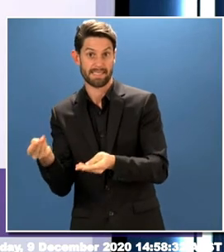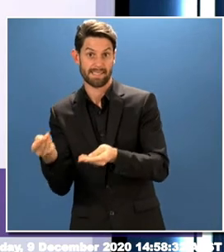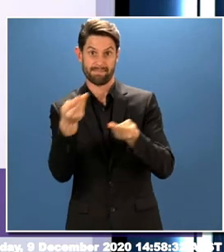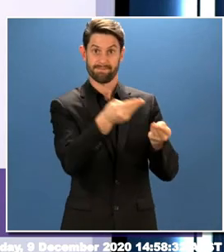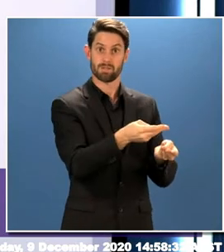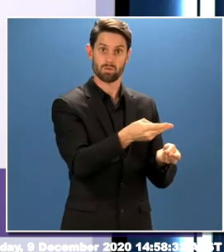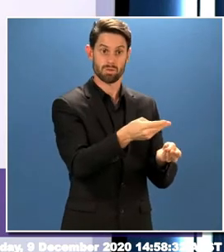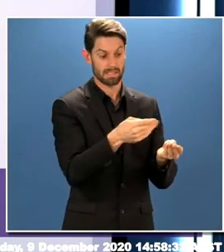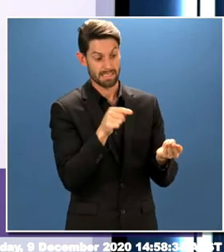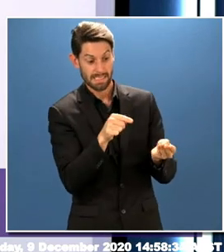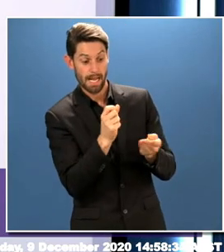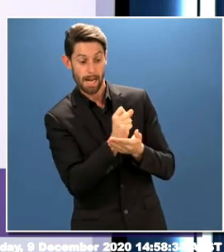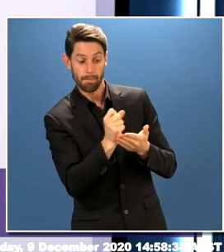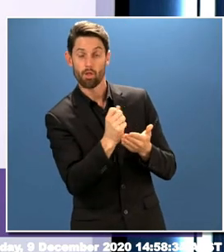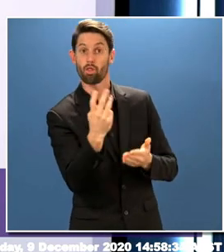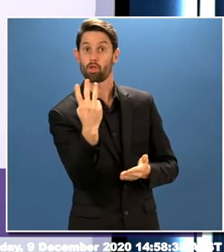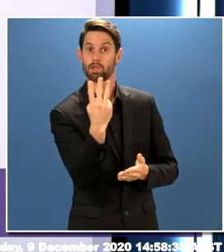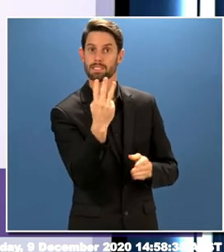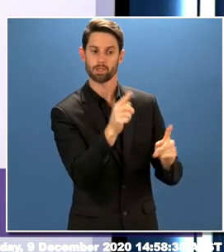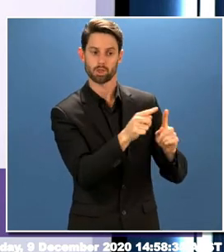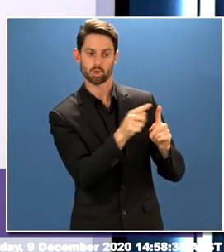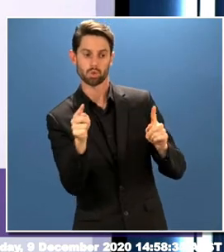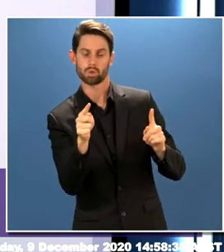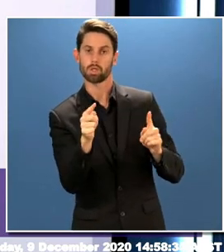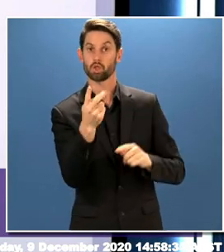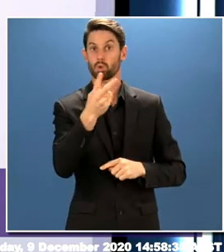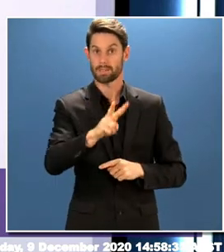behind tab 13 through to tab 20 in the bundle.